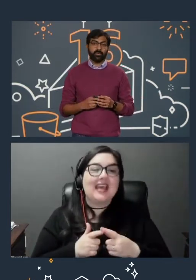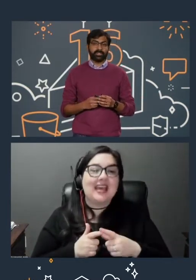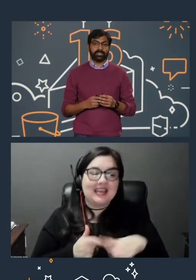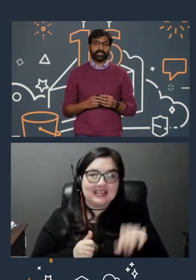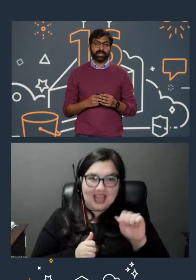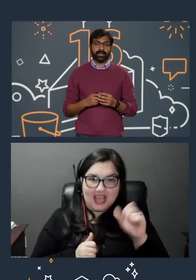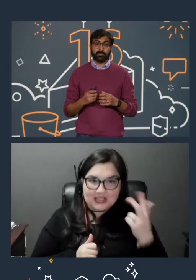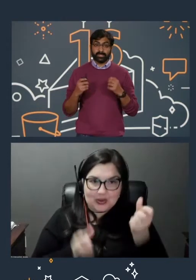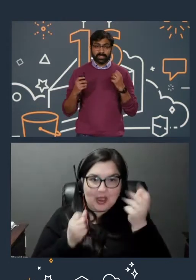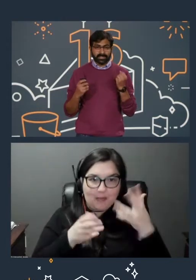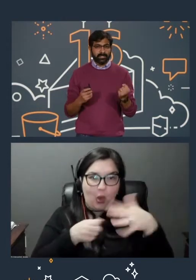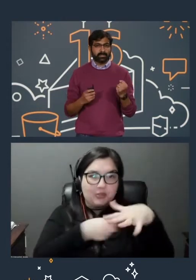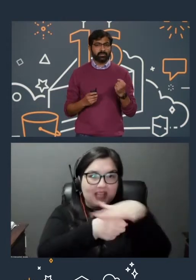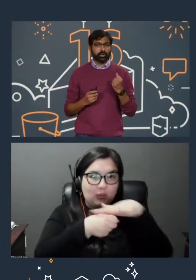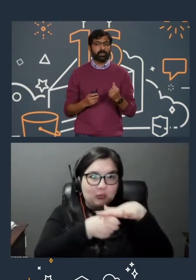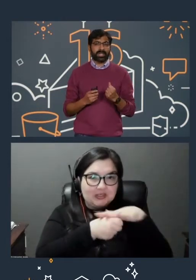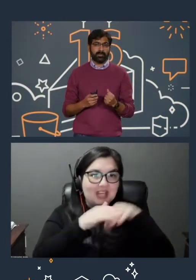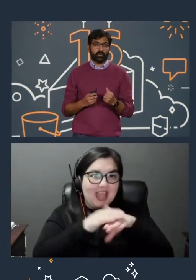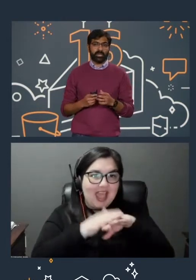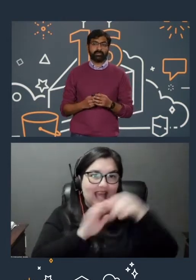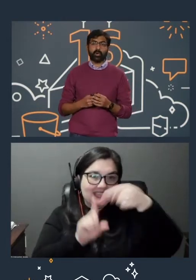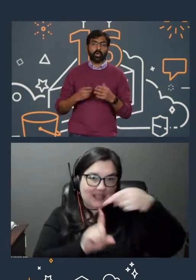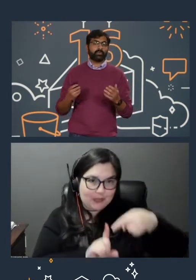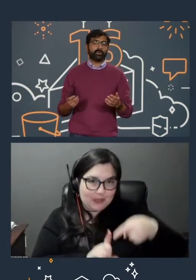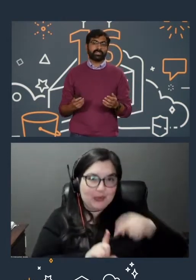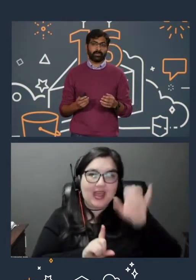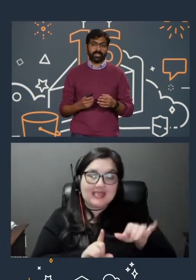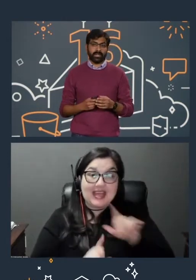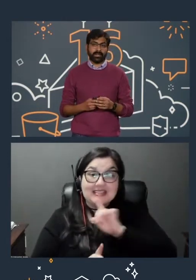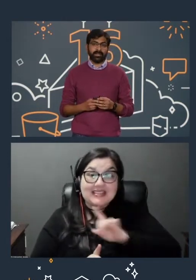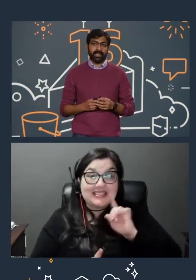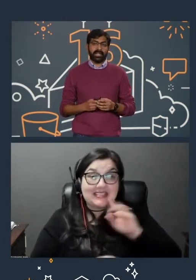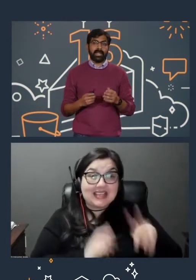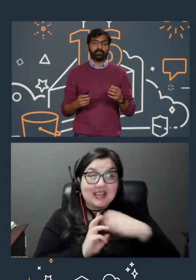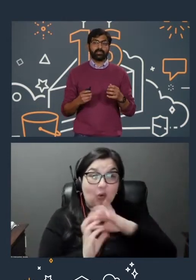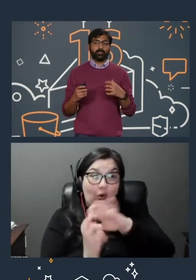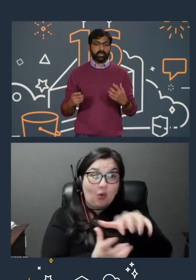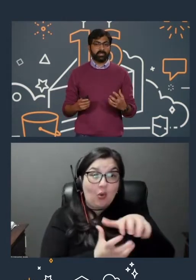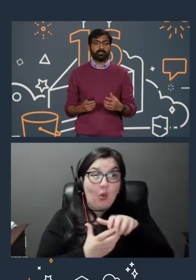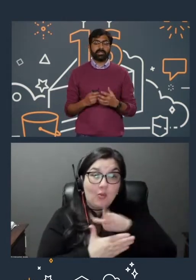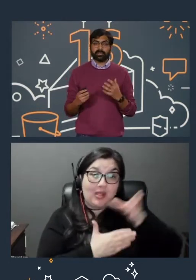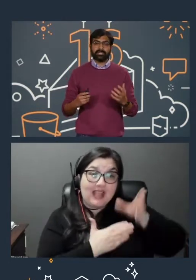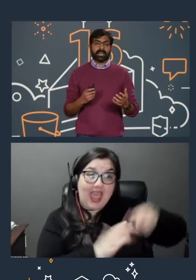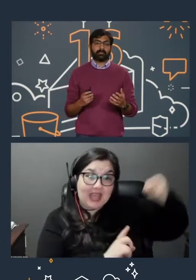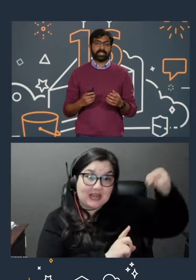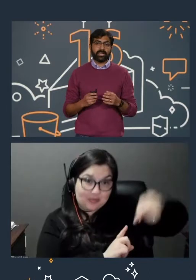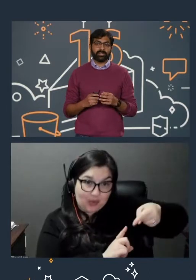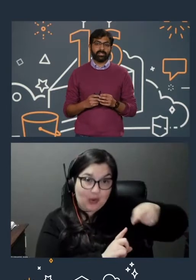which is a single global endpoint for all of your S3 data and helps you build multi-region applications